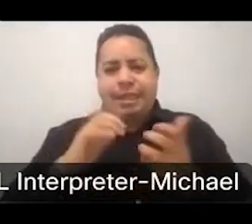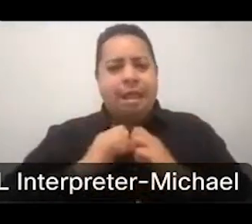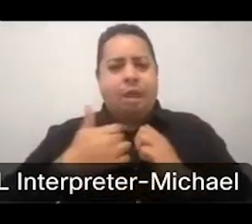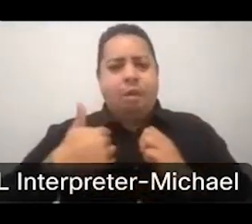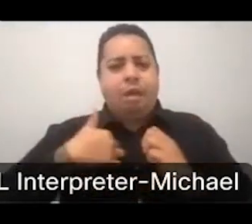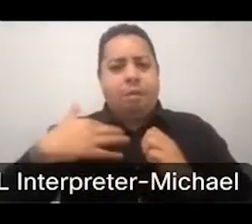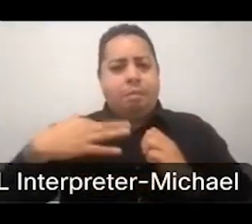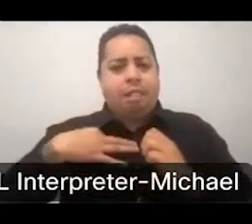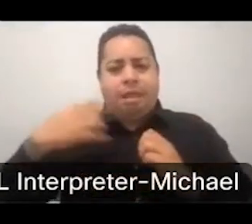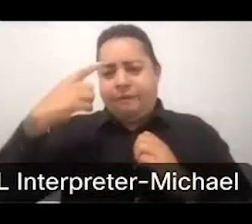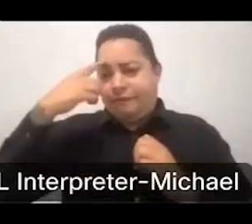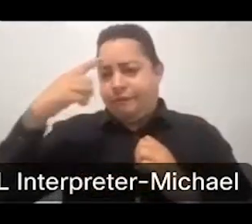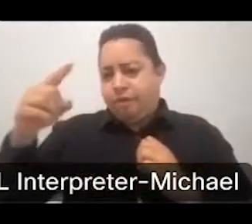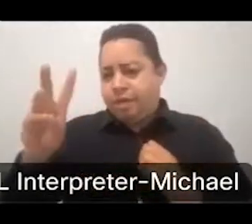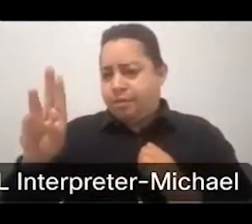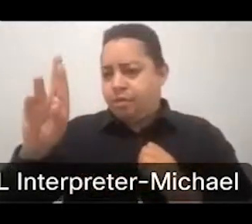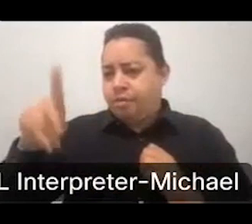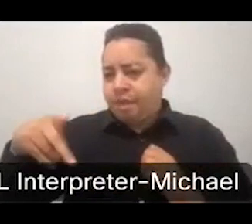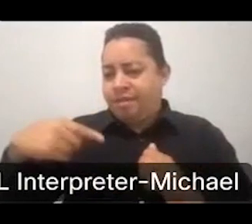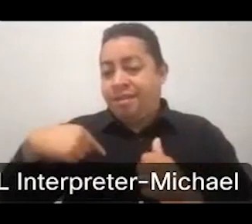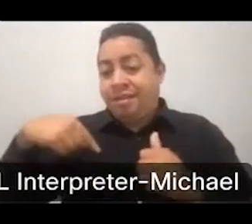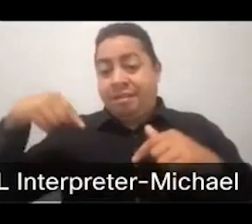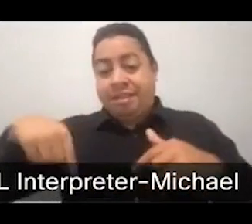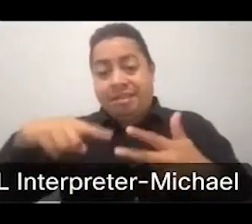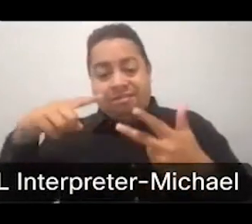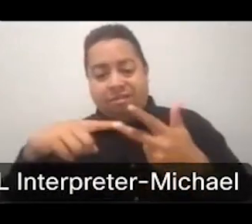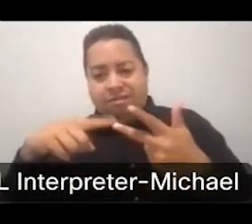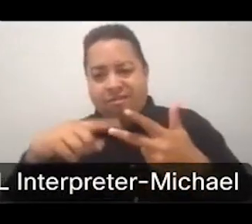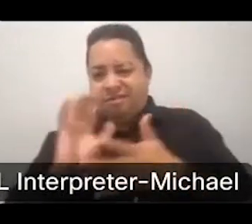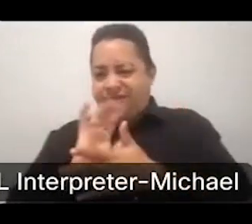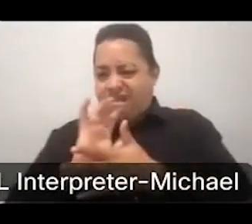This is the third video in a series about the Workforce Recruitment Program, which we